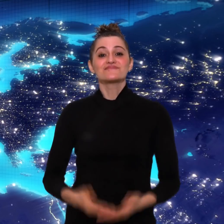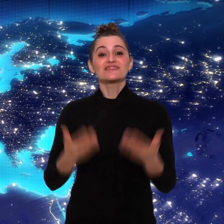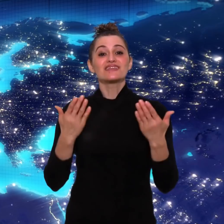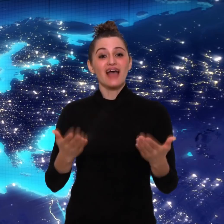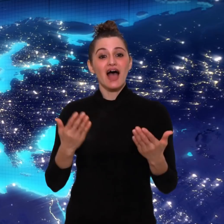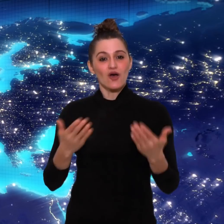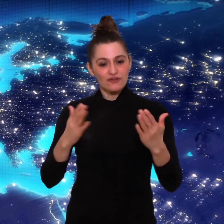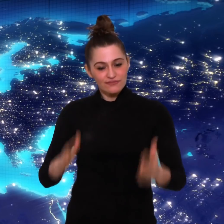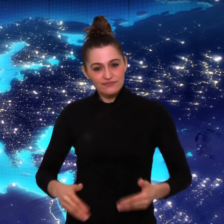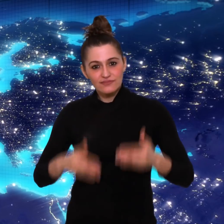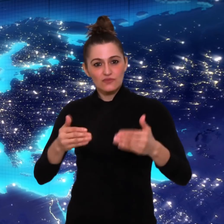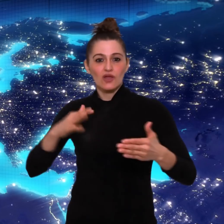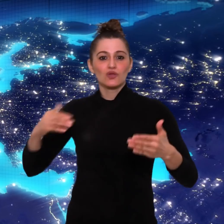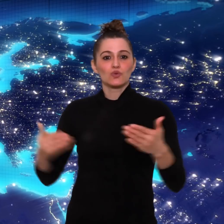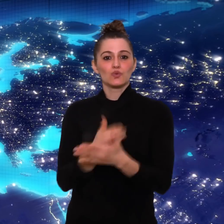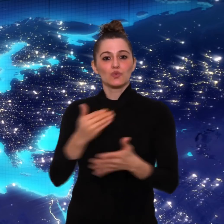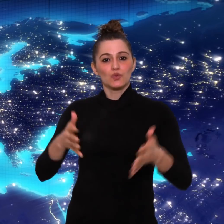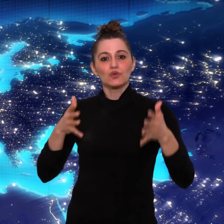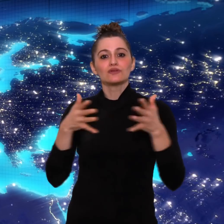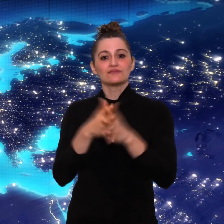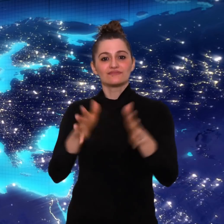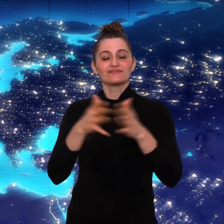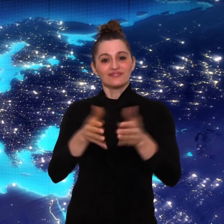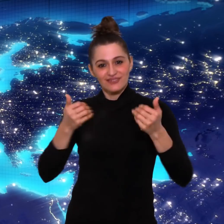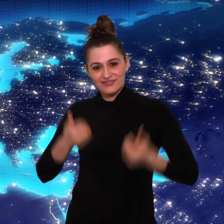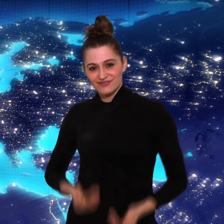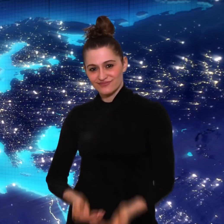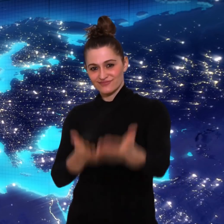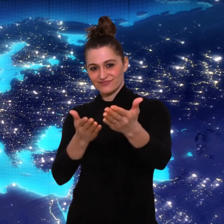Now, let’s go to next story.